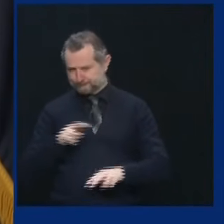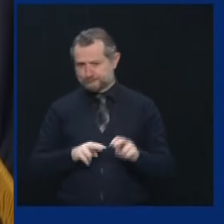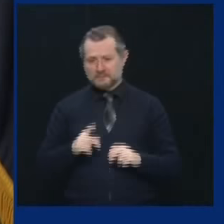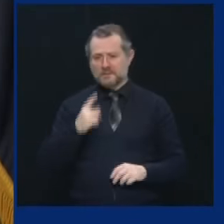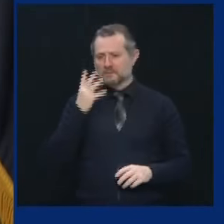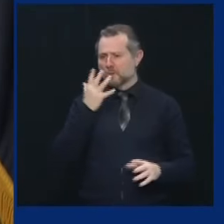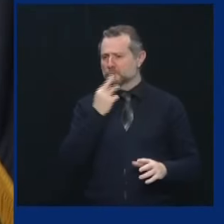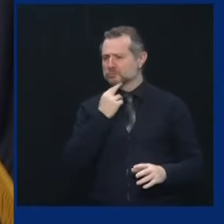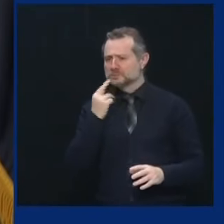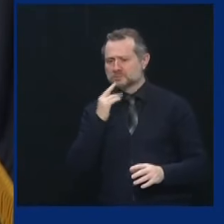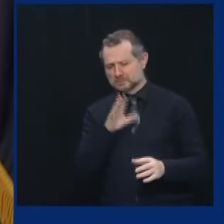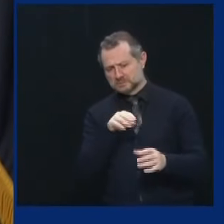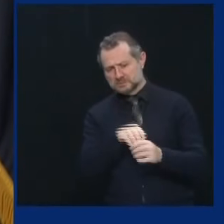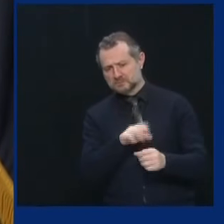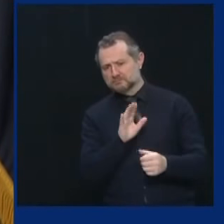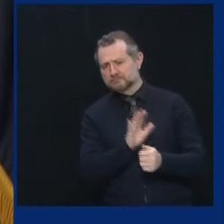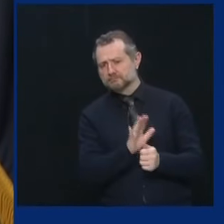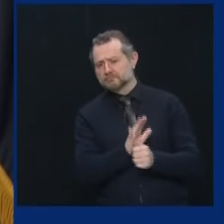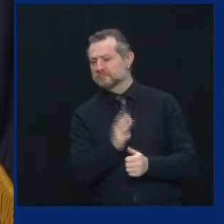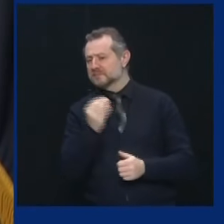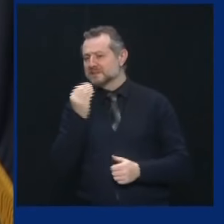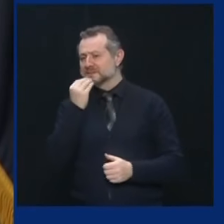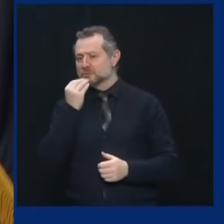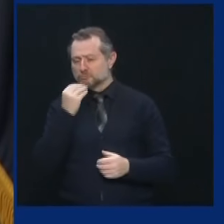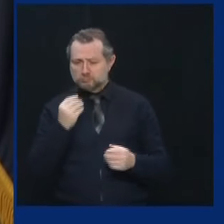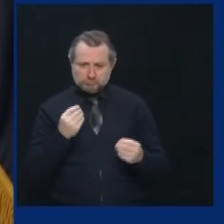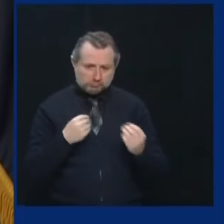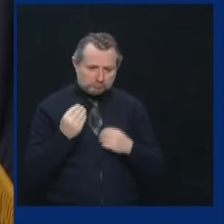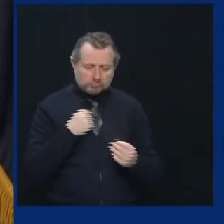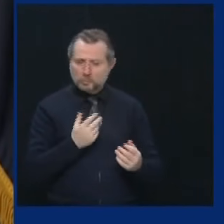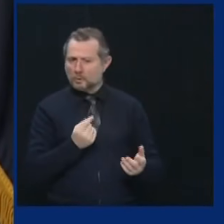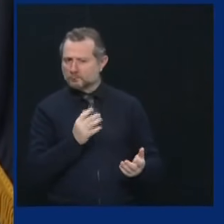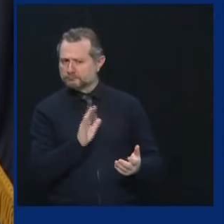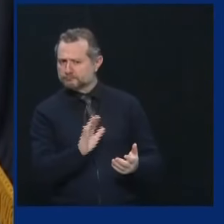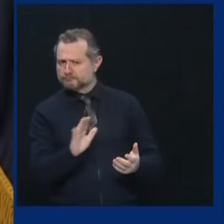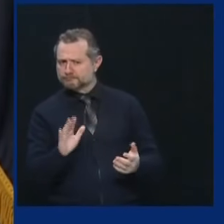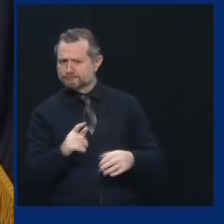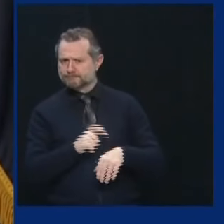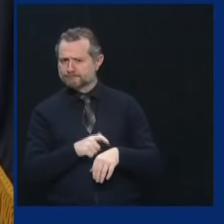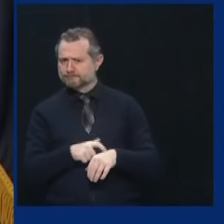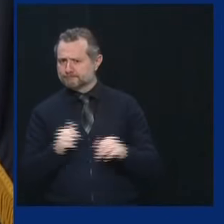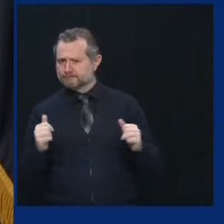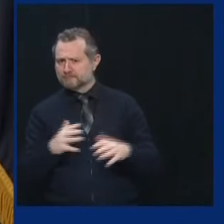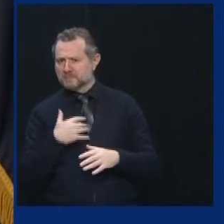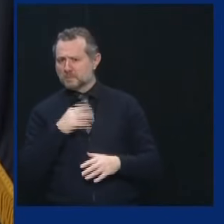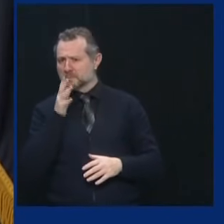ON THESE NEW STRAINS. WHEN CDC AND DR. FAUCI SAY THE